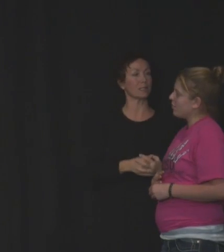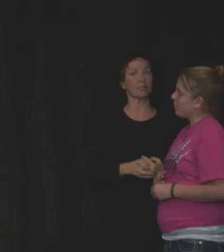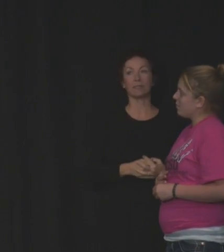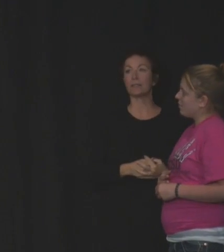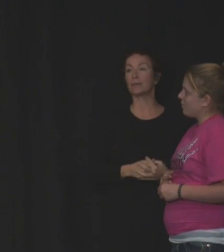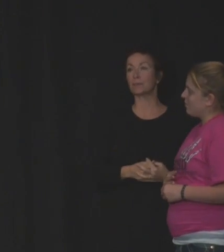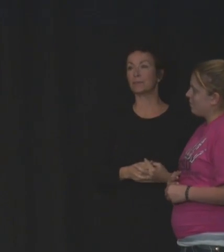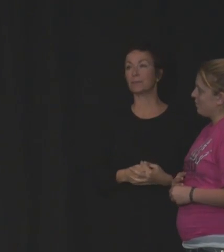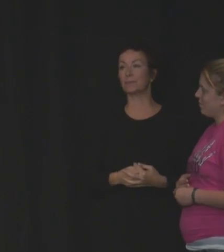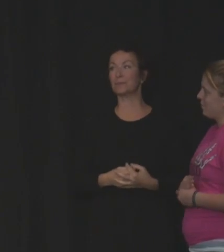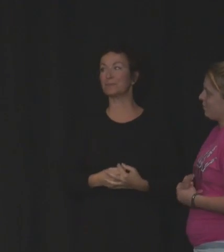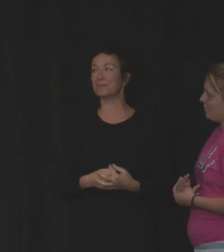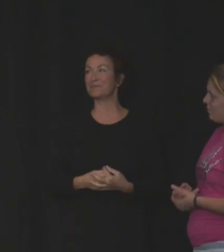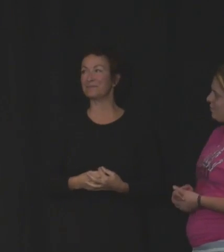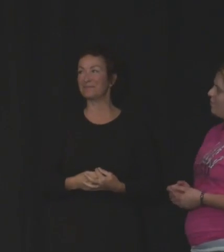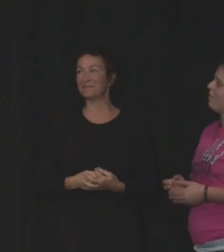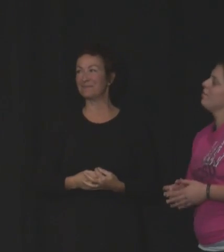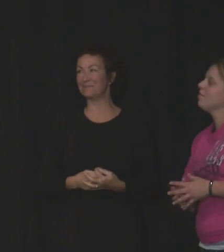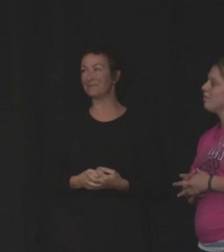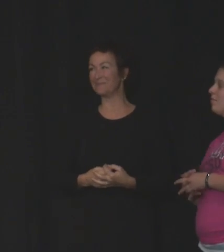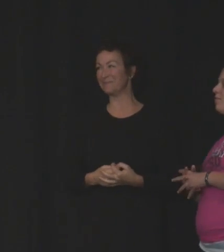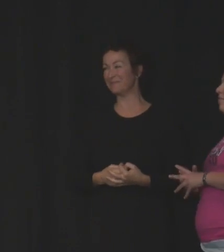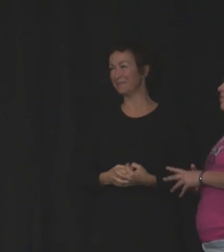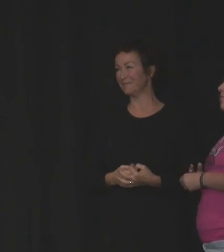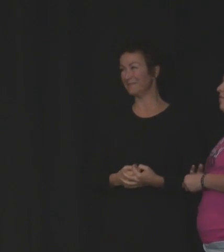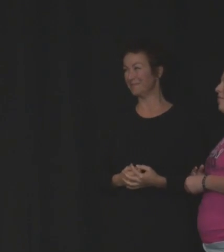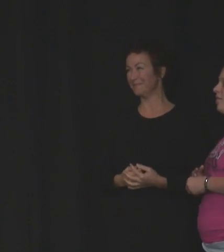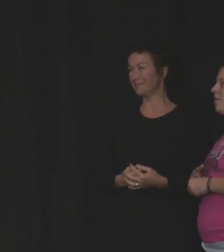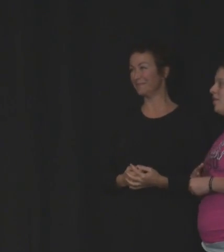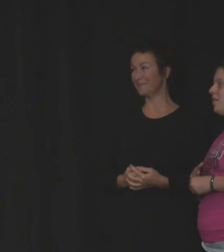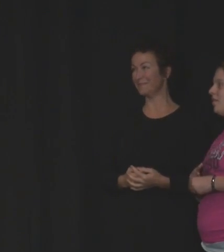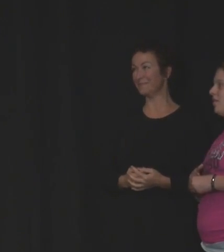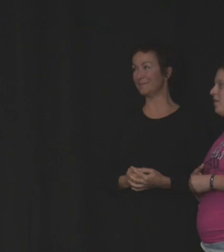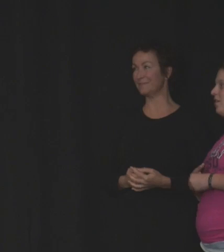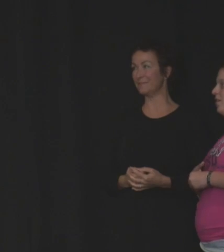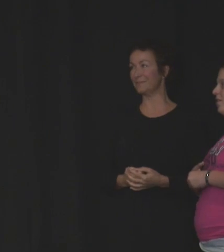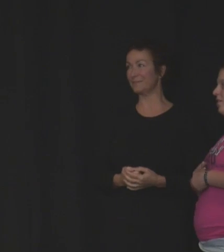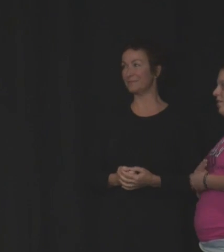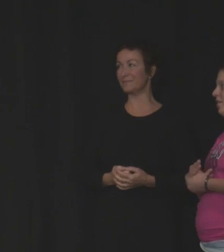Her question: "While I was President